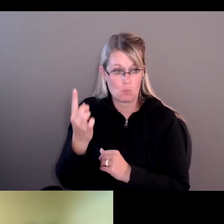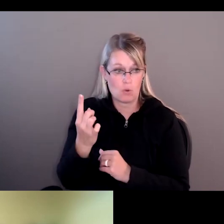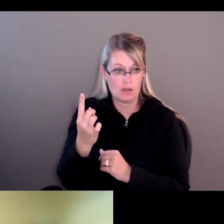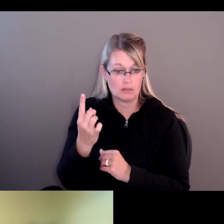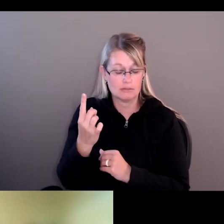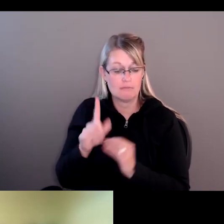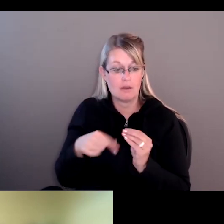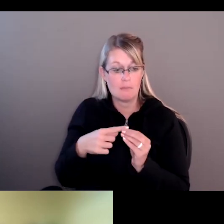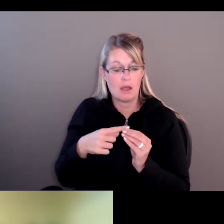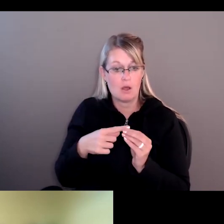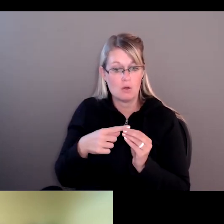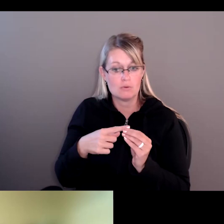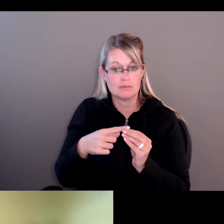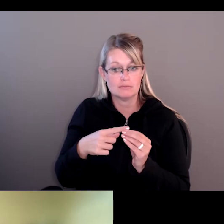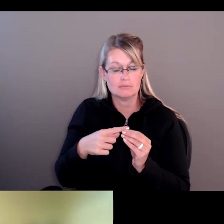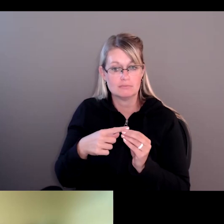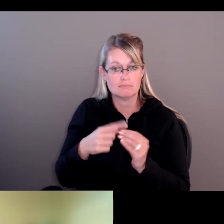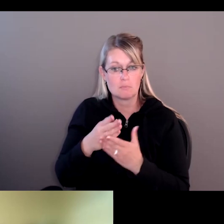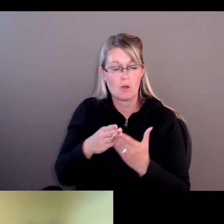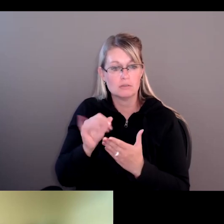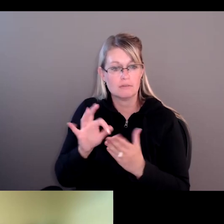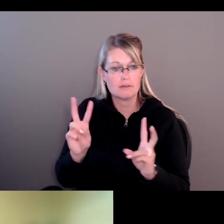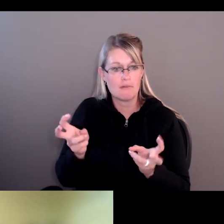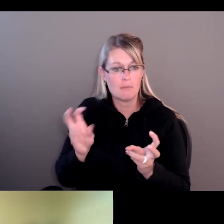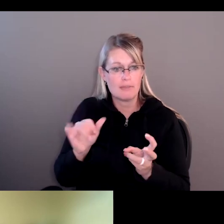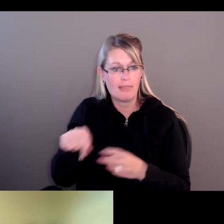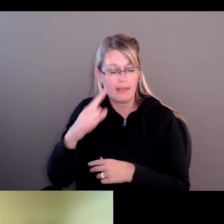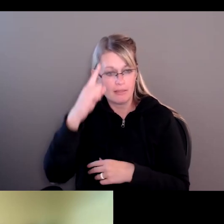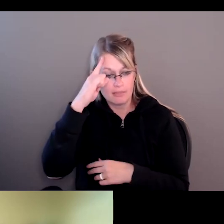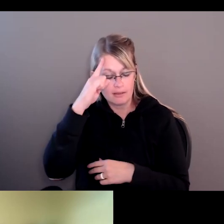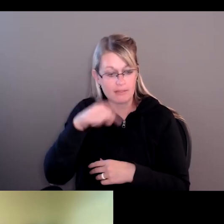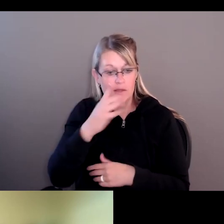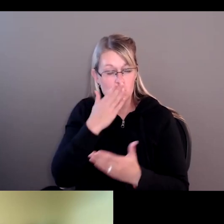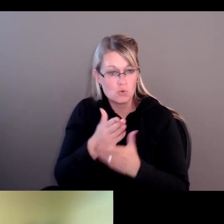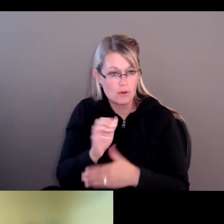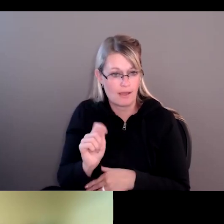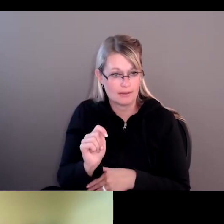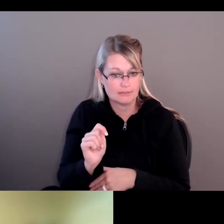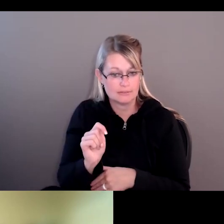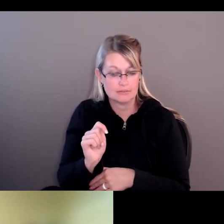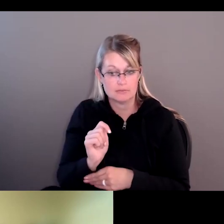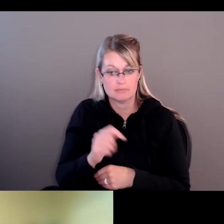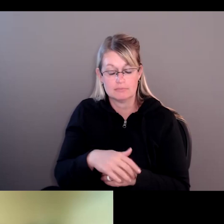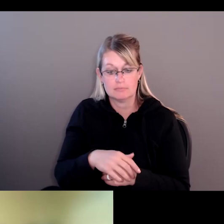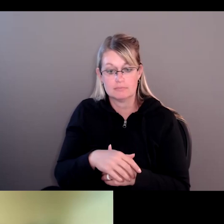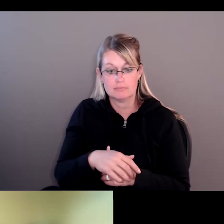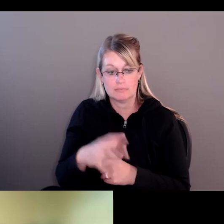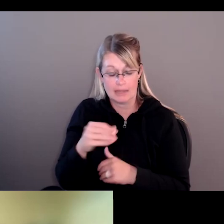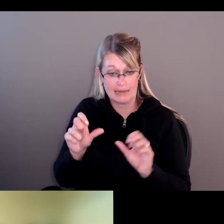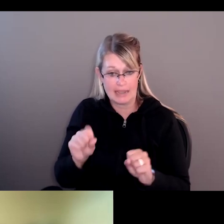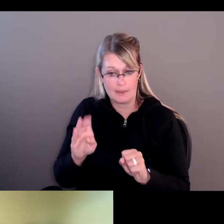about aspects of a topic that they think they are good at. And it can be difficult. The way that I